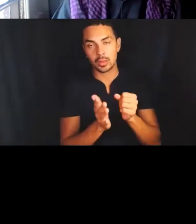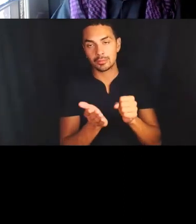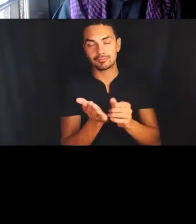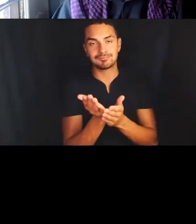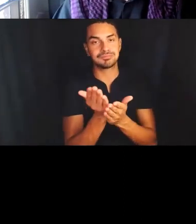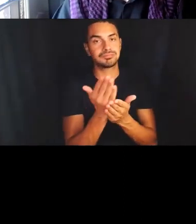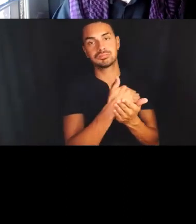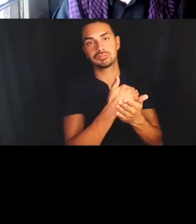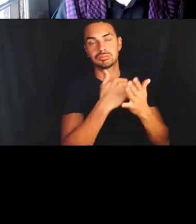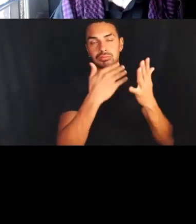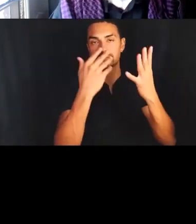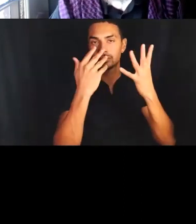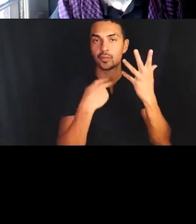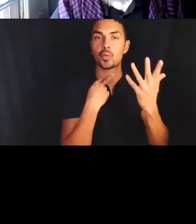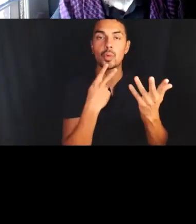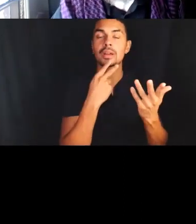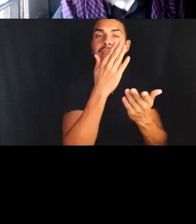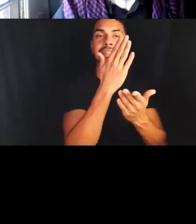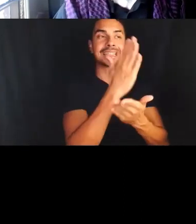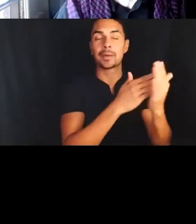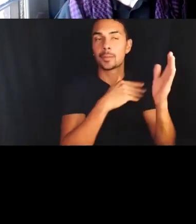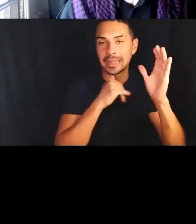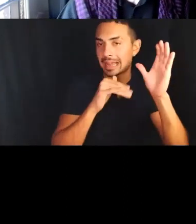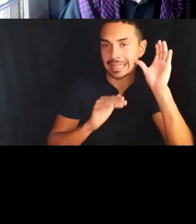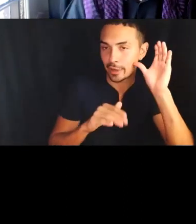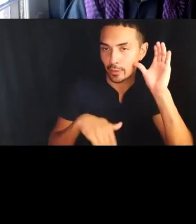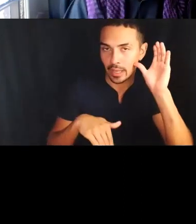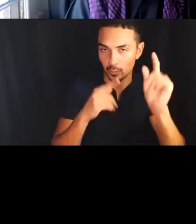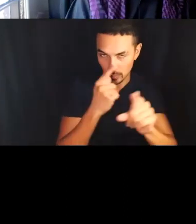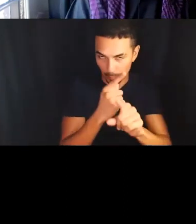that we might not have heard from already. Thanks, Emil.